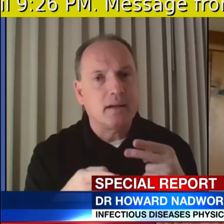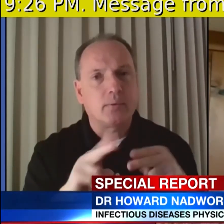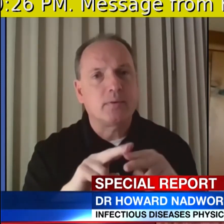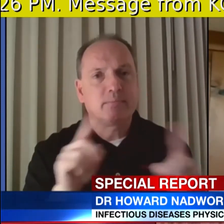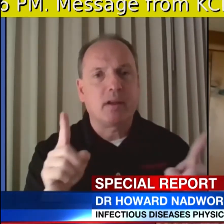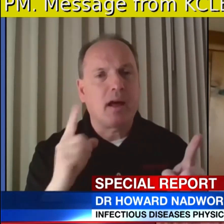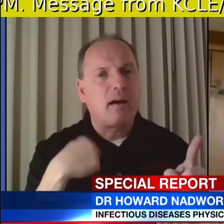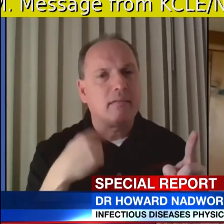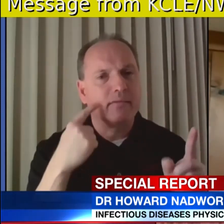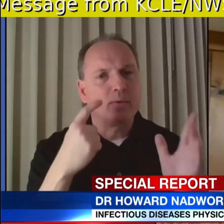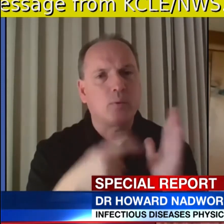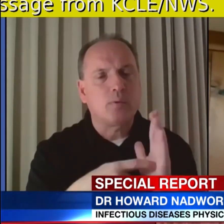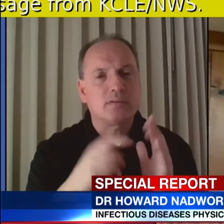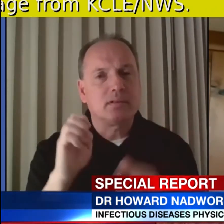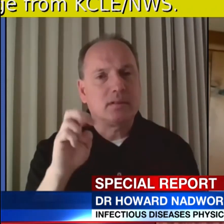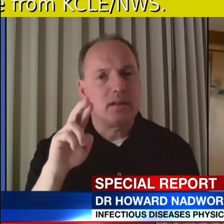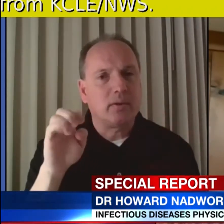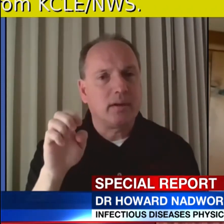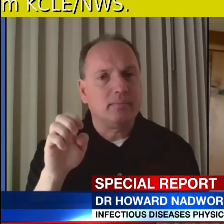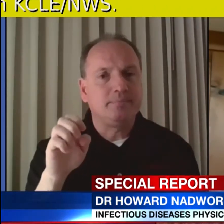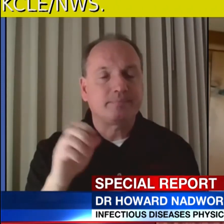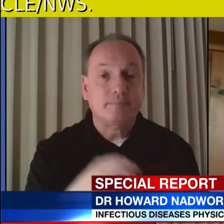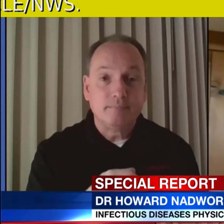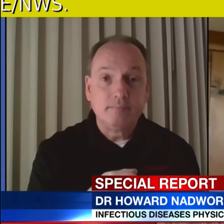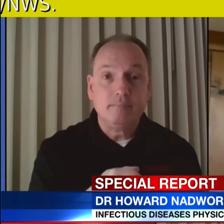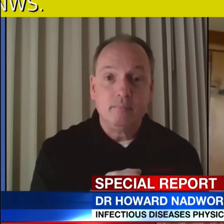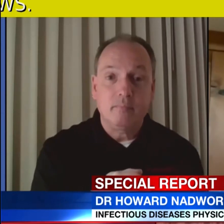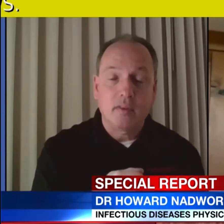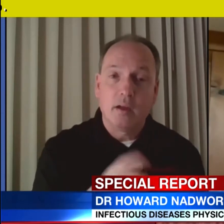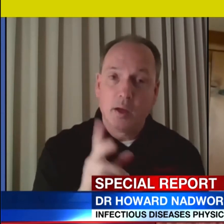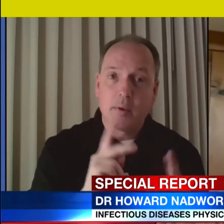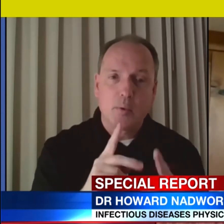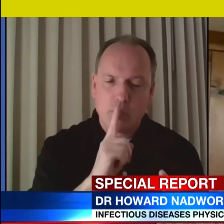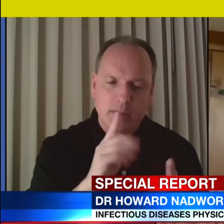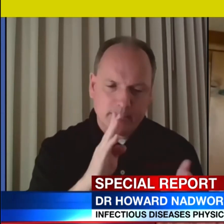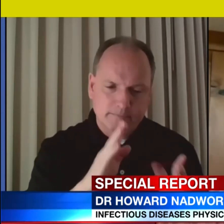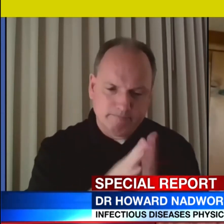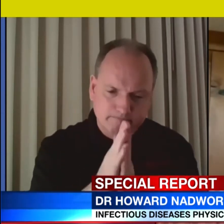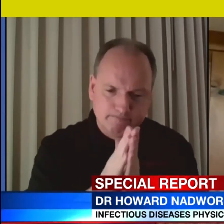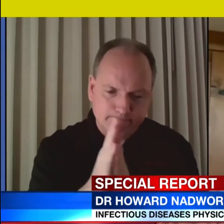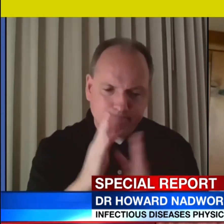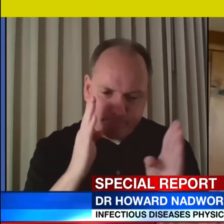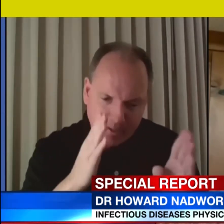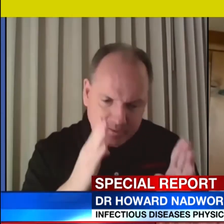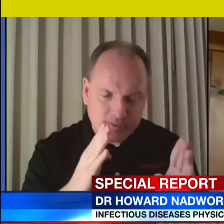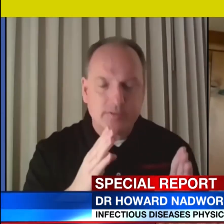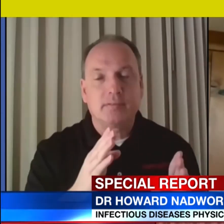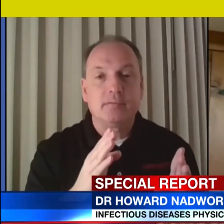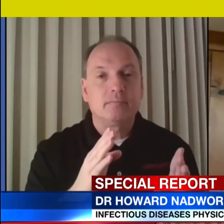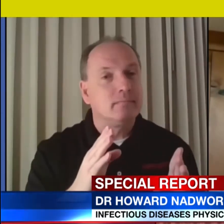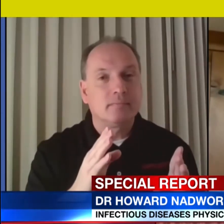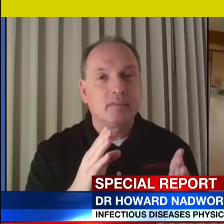THE SIZE OF GATHERINGS. SO, YES, WE COULD SEE AN INCREASE. BUT I HAVE NOTICED THAT IN